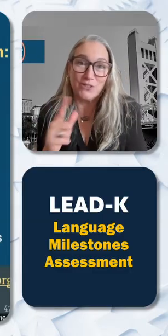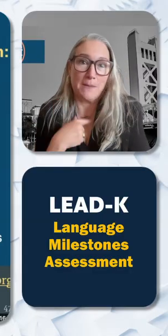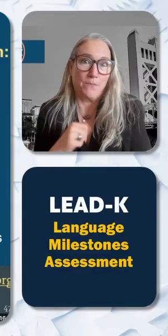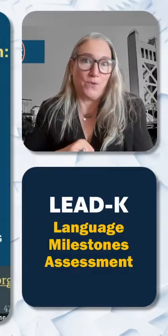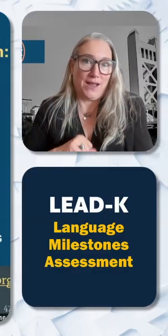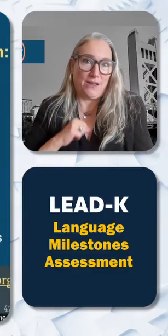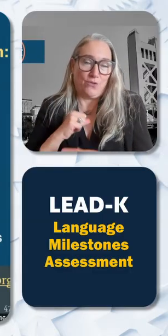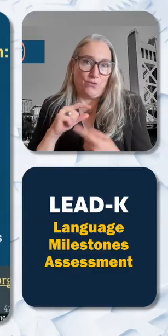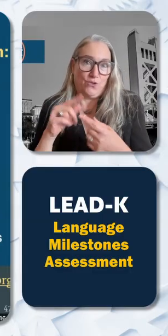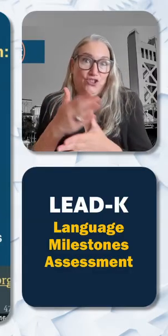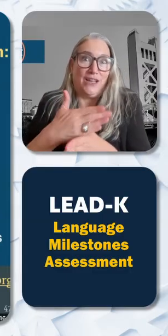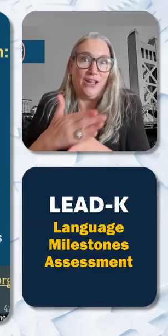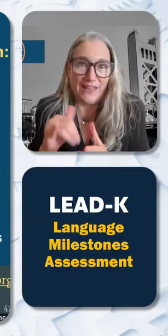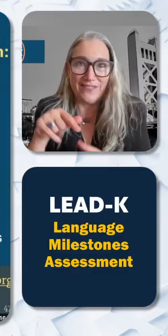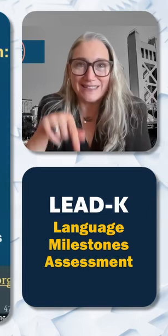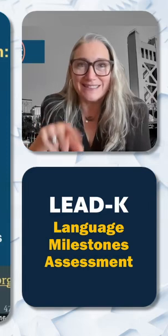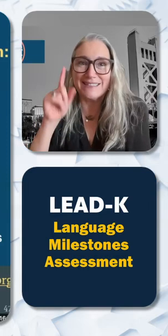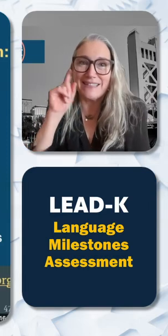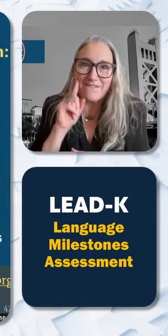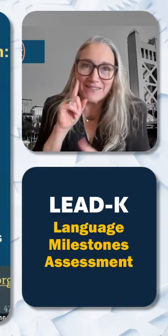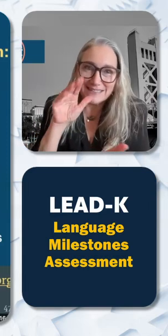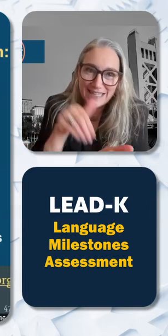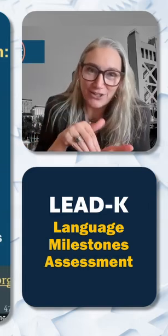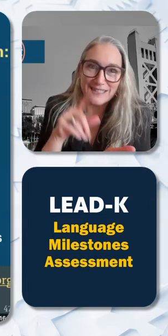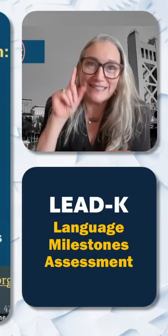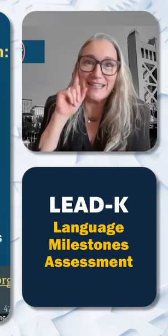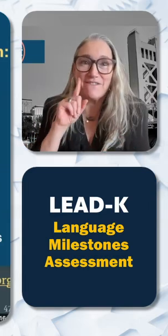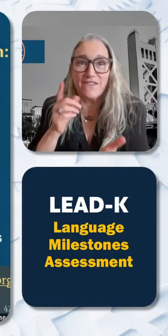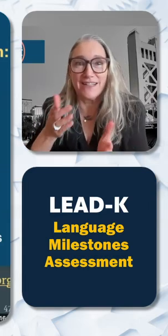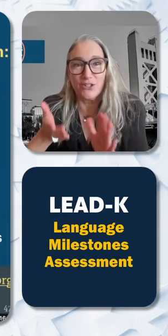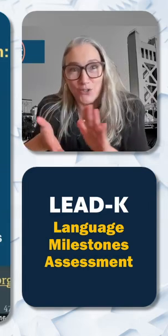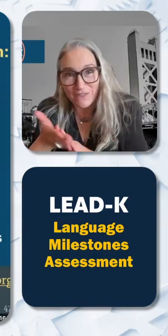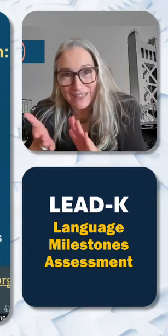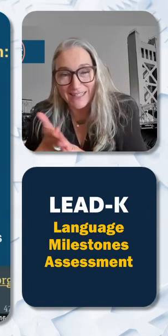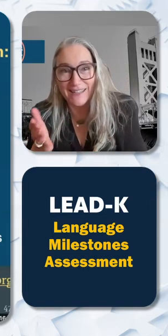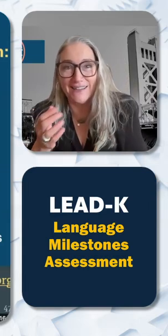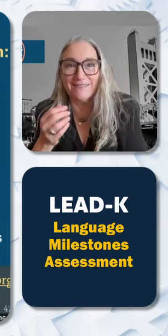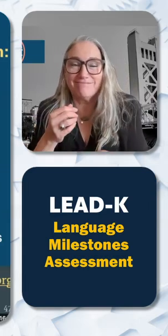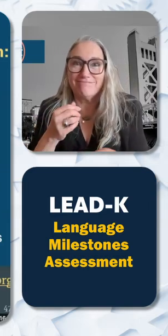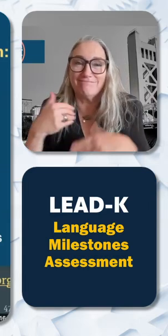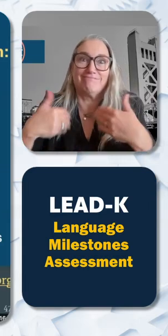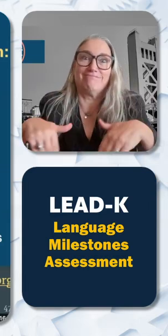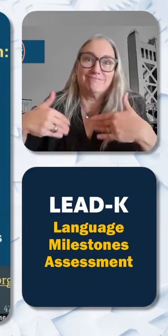and now this assessment tool. I have great pride to show that this is deaf-centered.